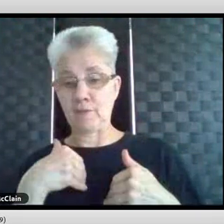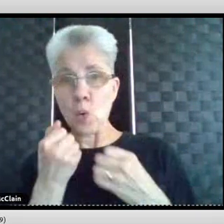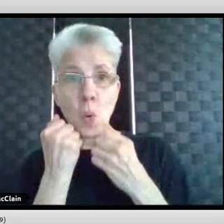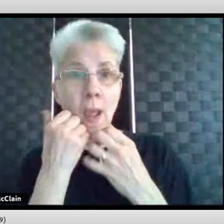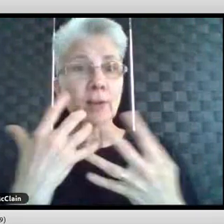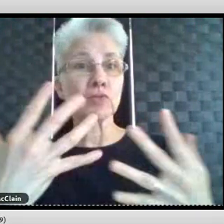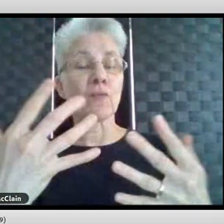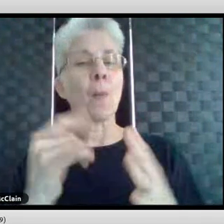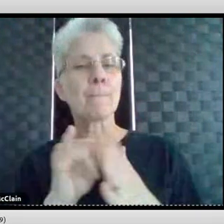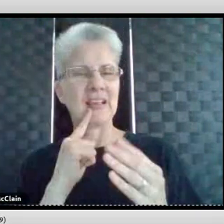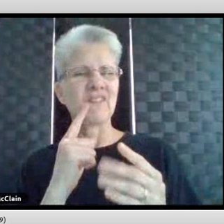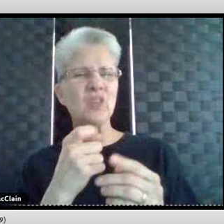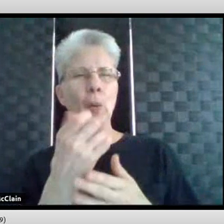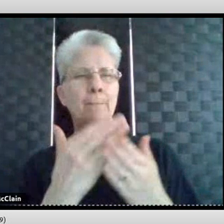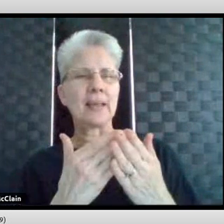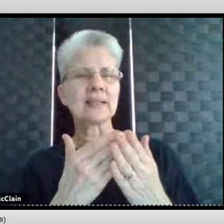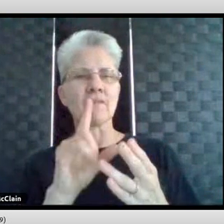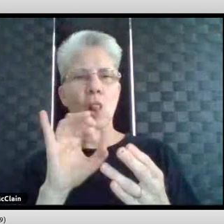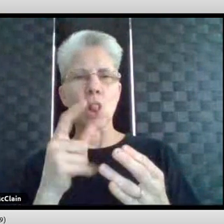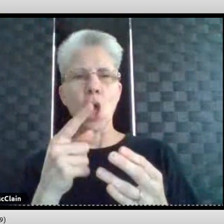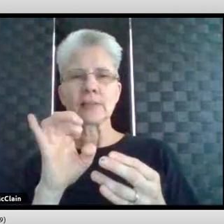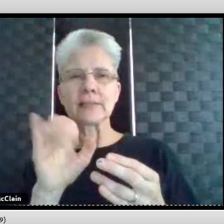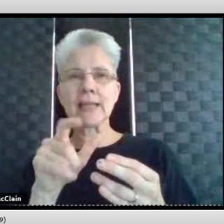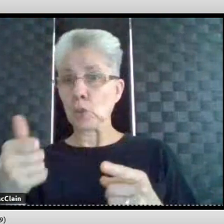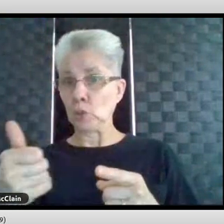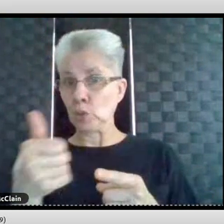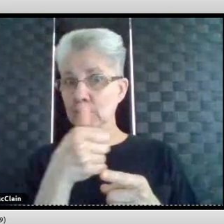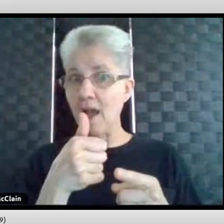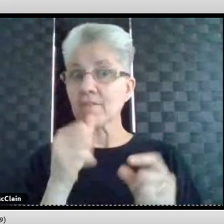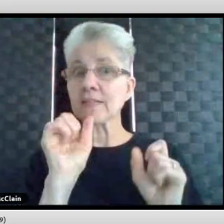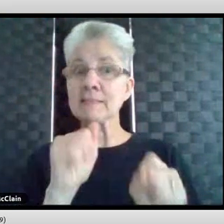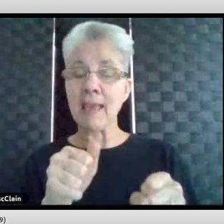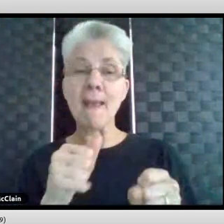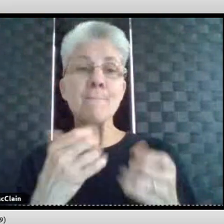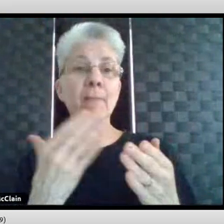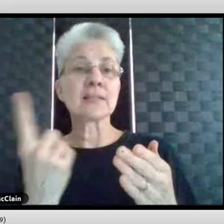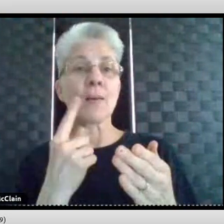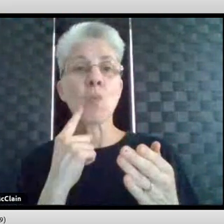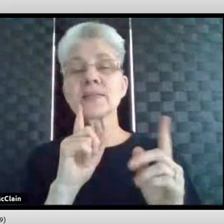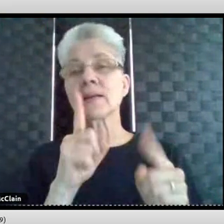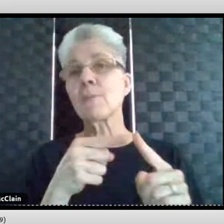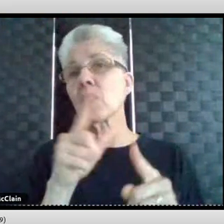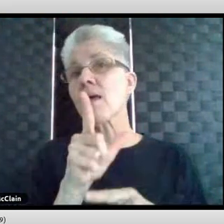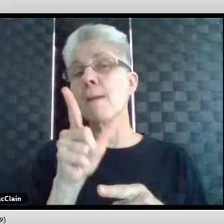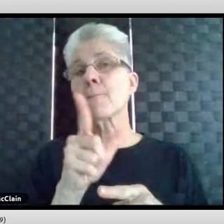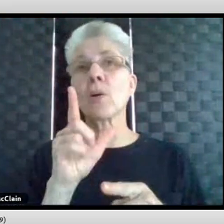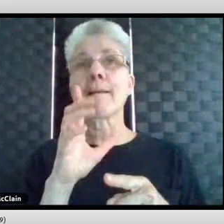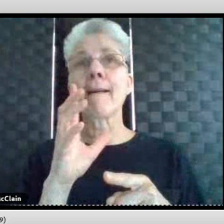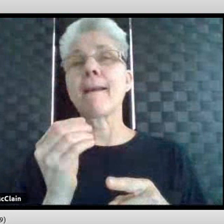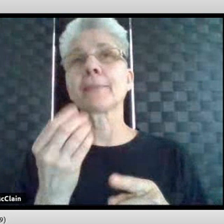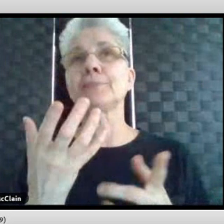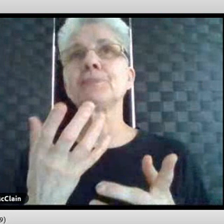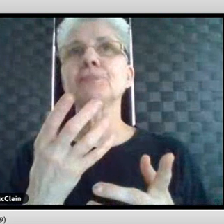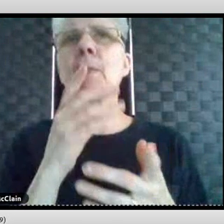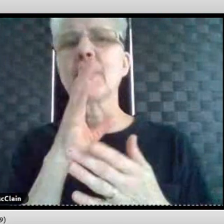might give you a little piece of a long tail where you can -- Maybe somebody wants to come to the library and be quiet,